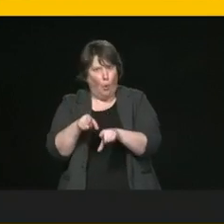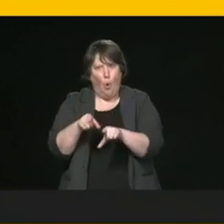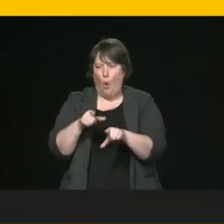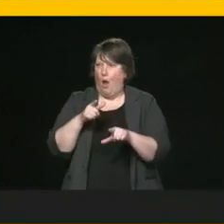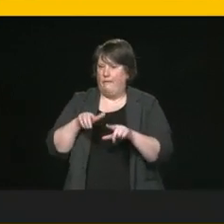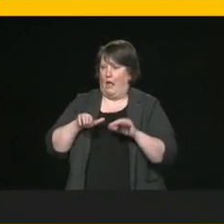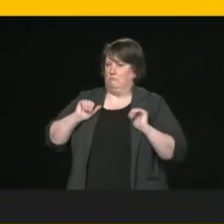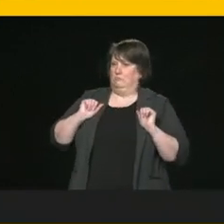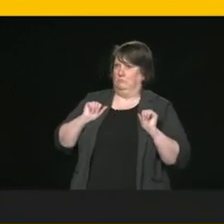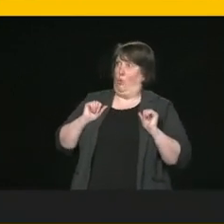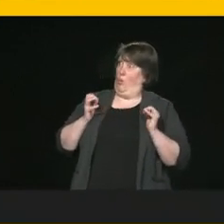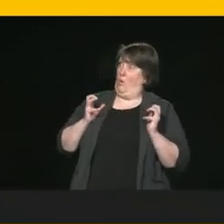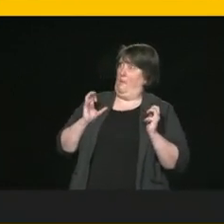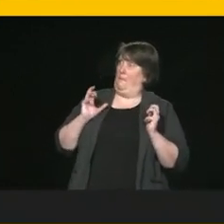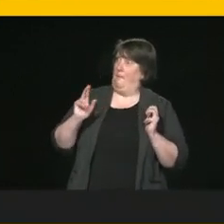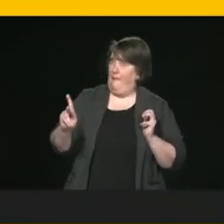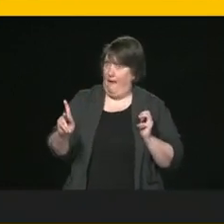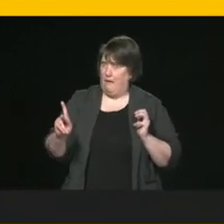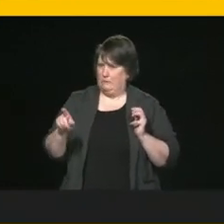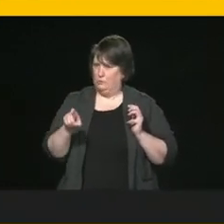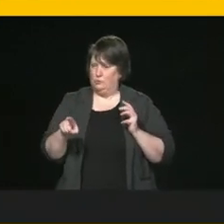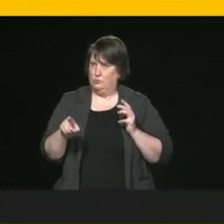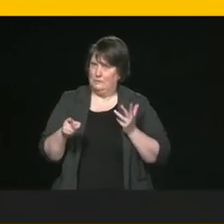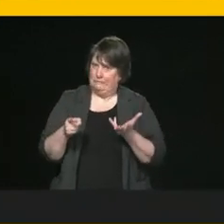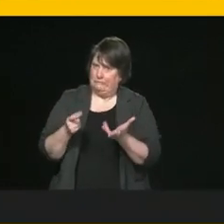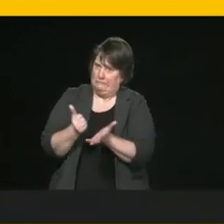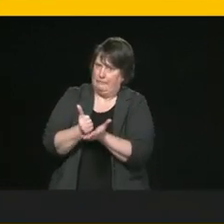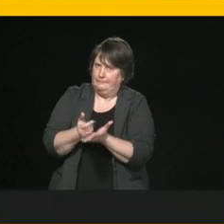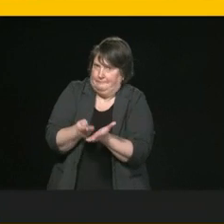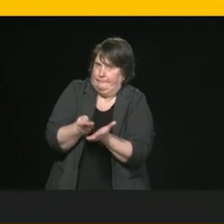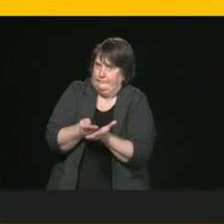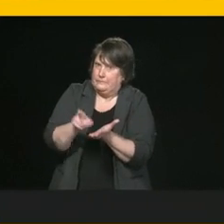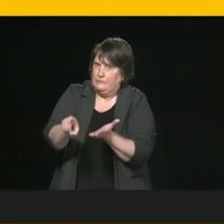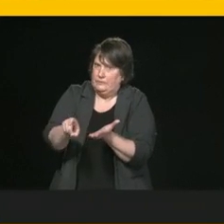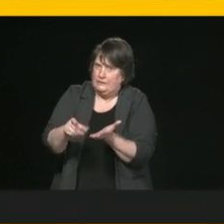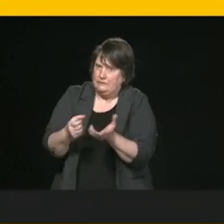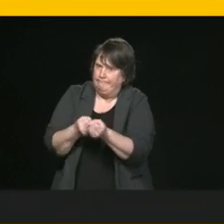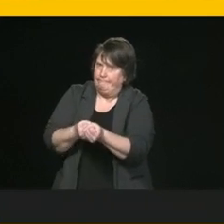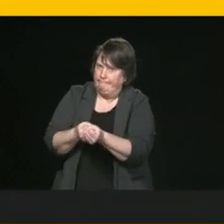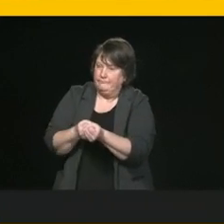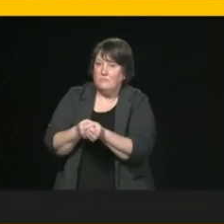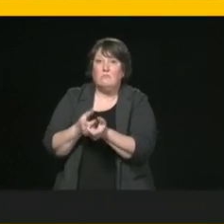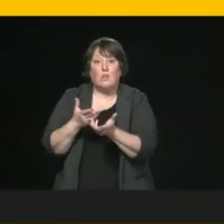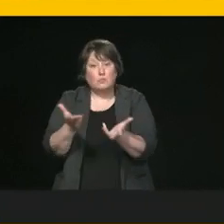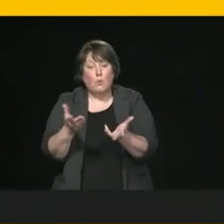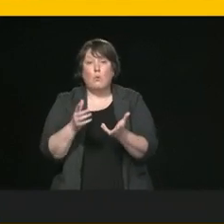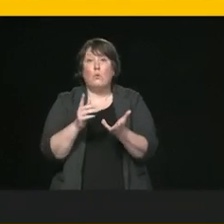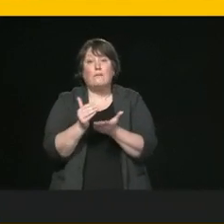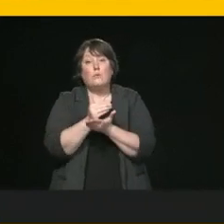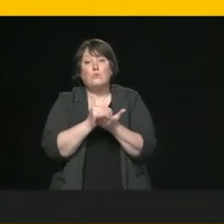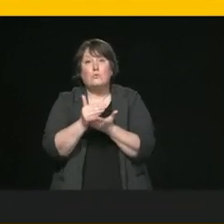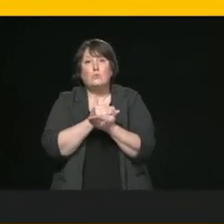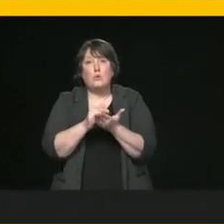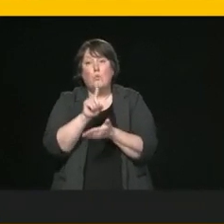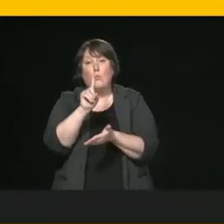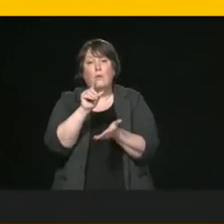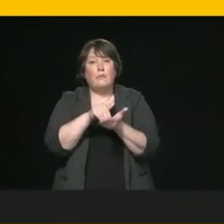EVEN IF YOU'RE STILL WORKING OR WANT TO START WORKING AGAIN.